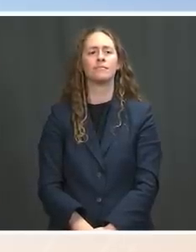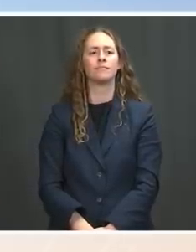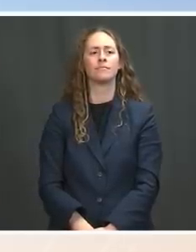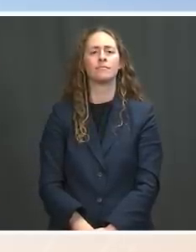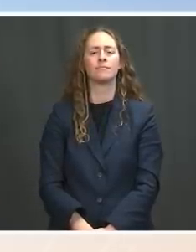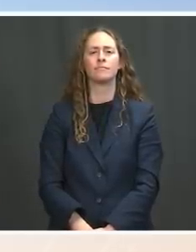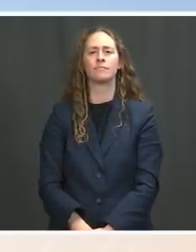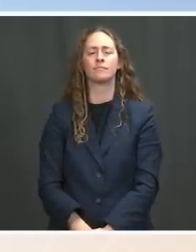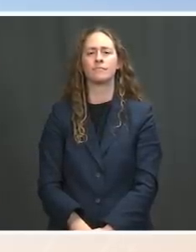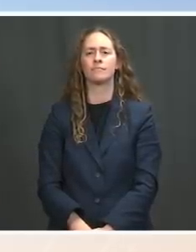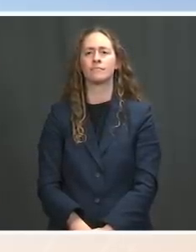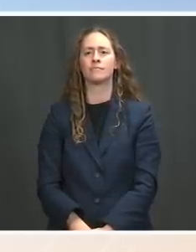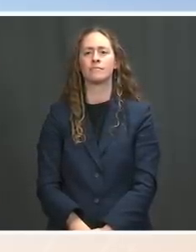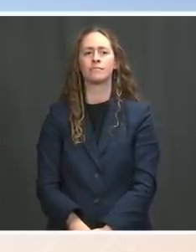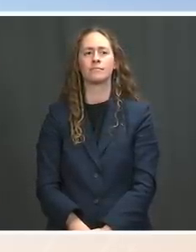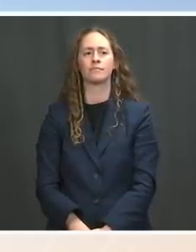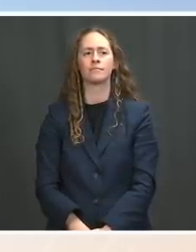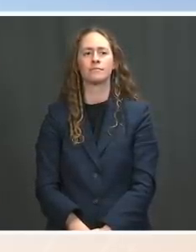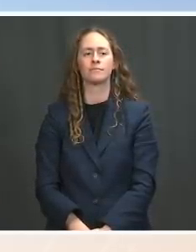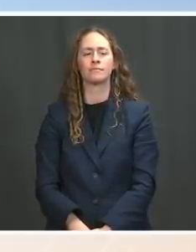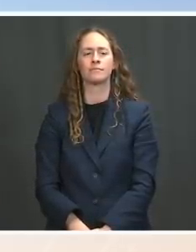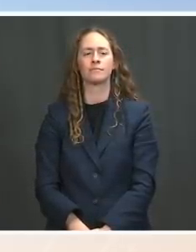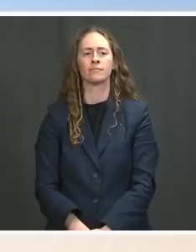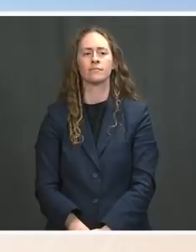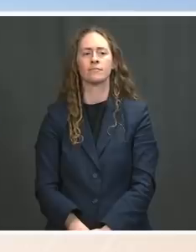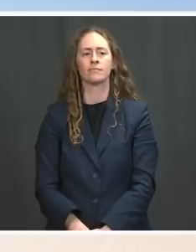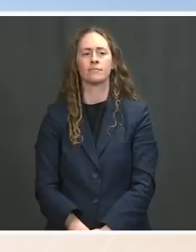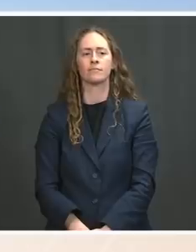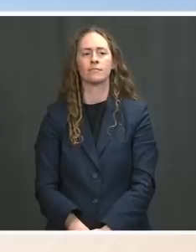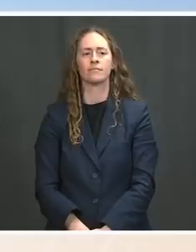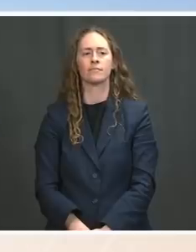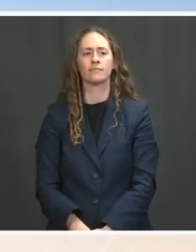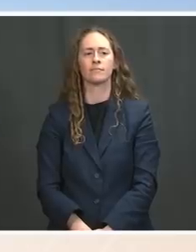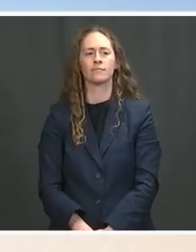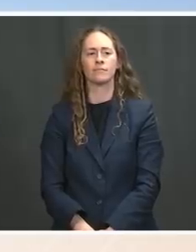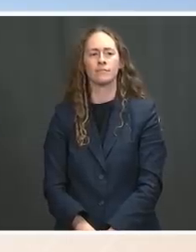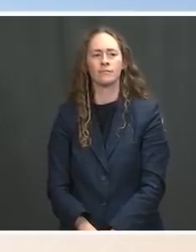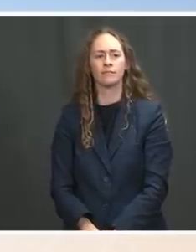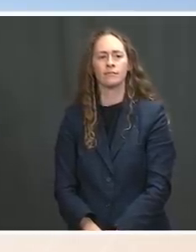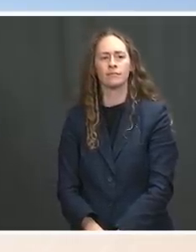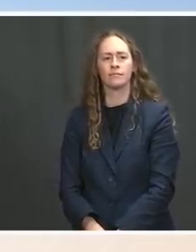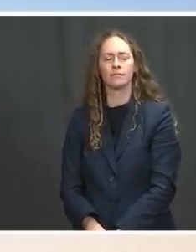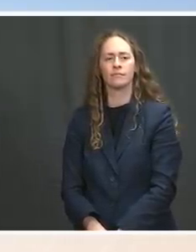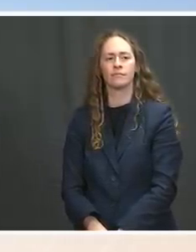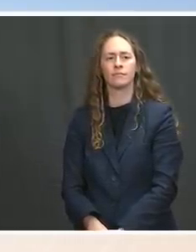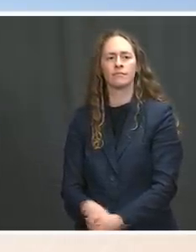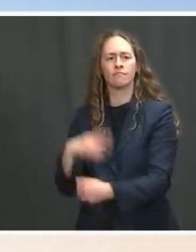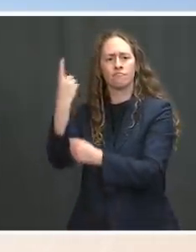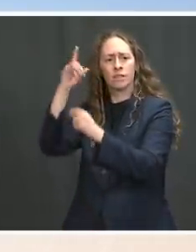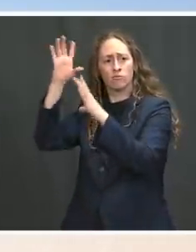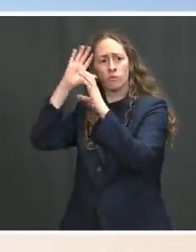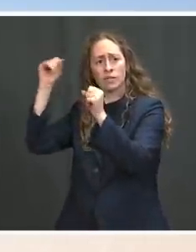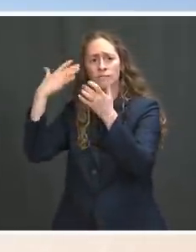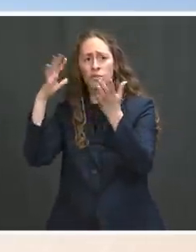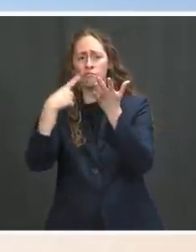in contact with Prime Minister Trudeau? Ms. Psaki: That's in the courts. So, we're not going to have anything to add. It's in a courts process right now.